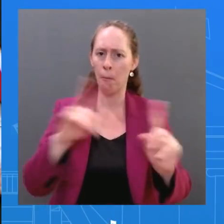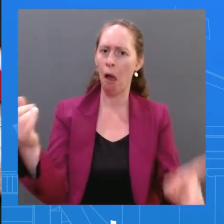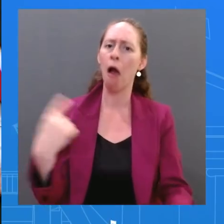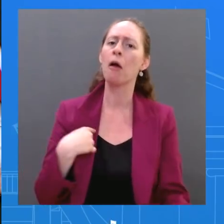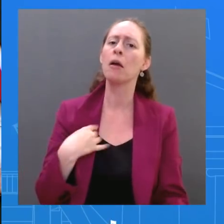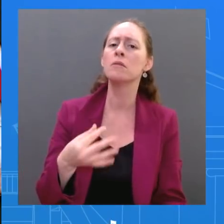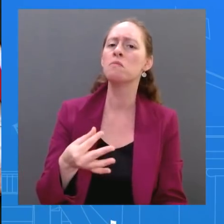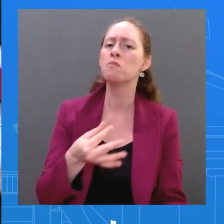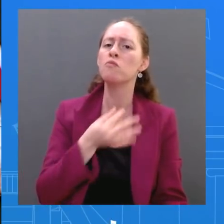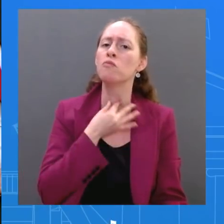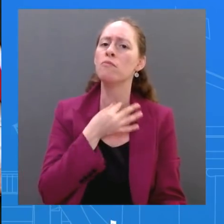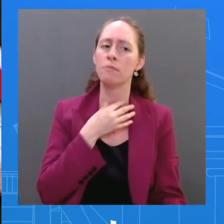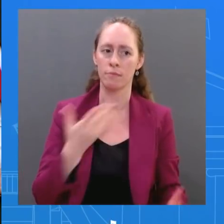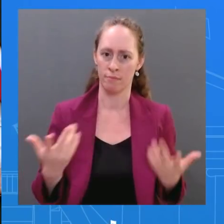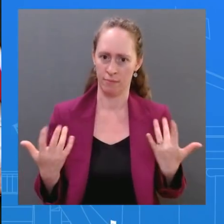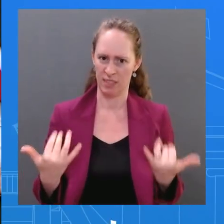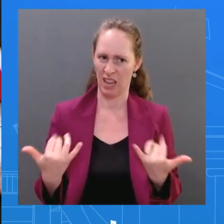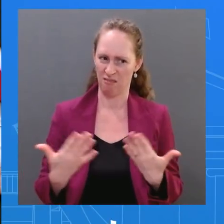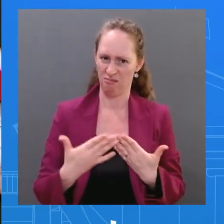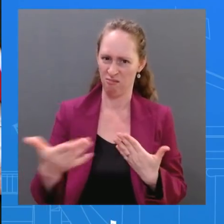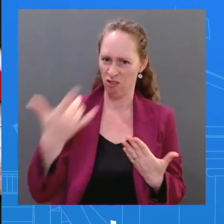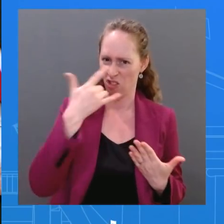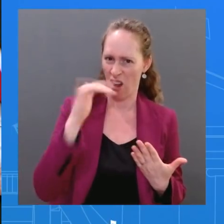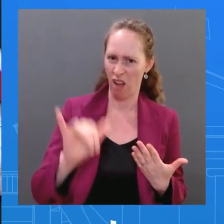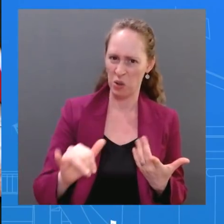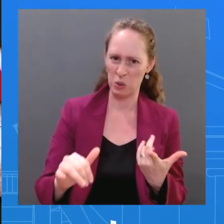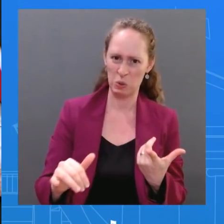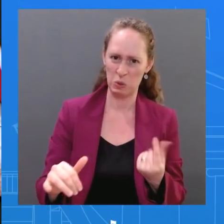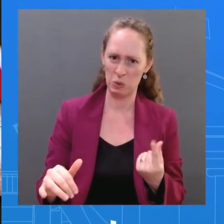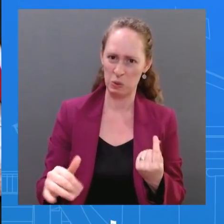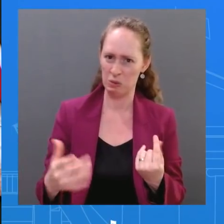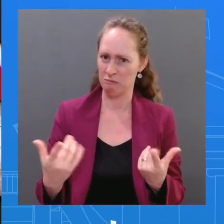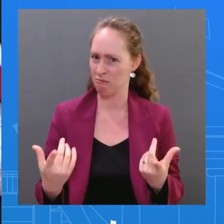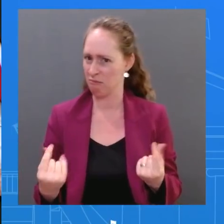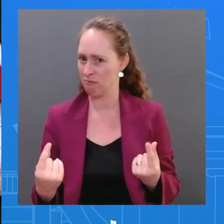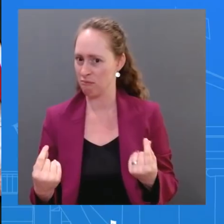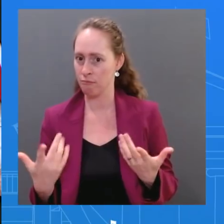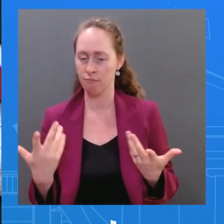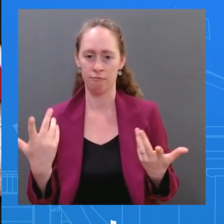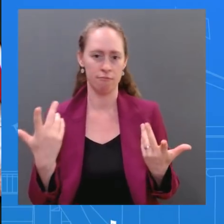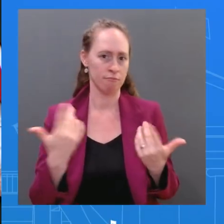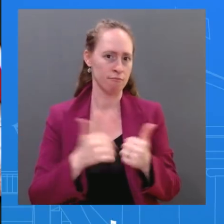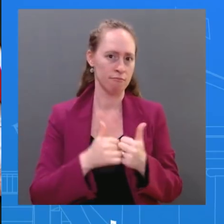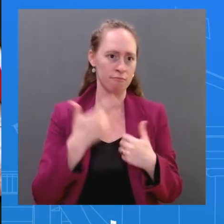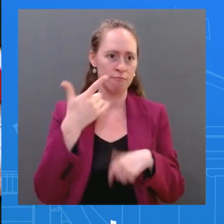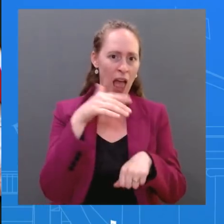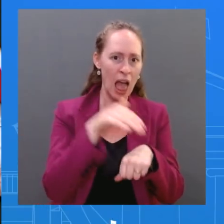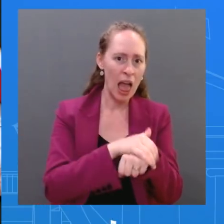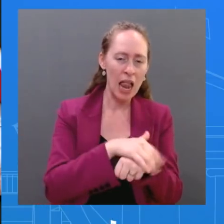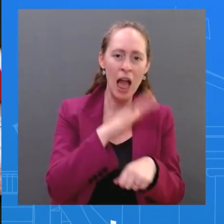You basically have a caretaker, lame-duck Prime Minister now. But this is a very difficult time in Europe, obviously.